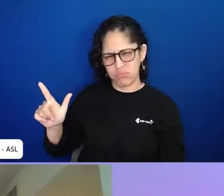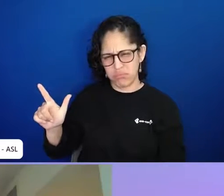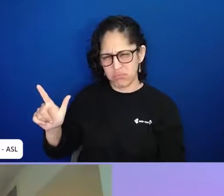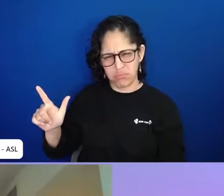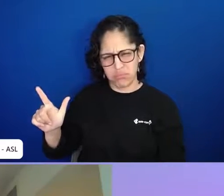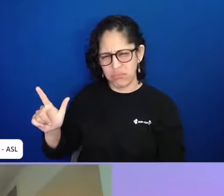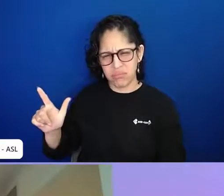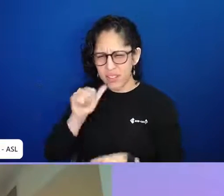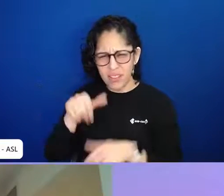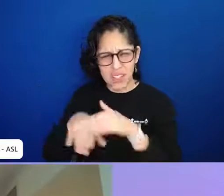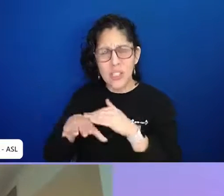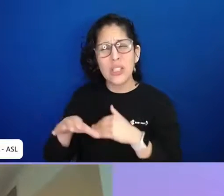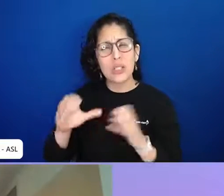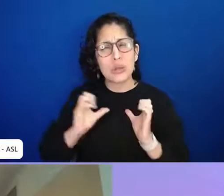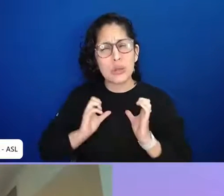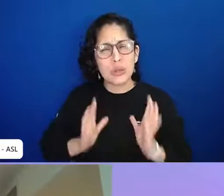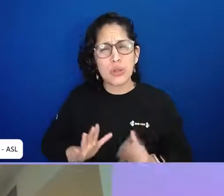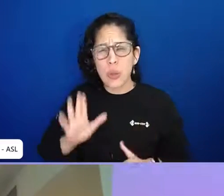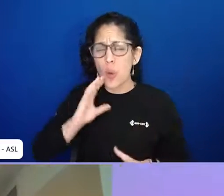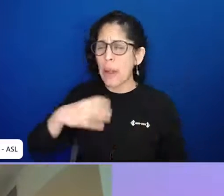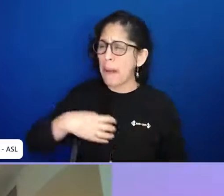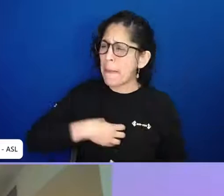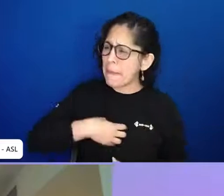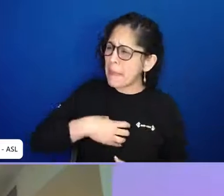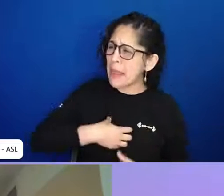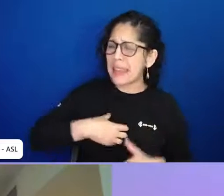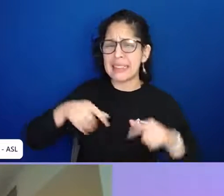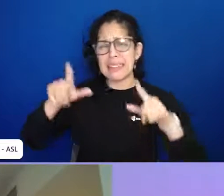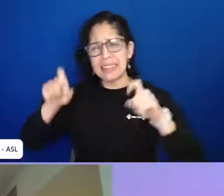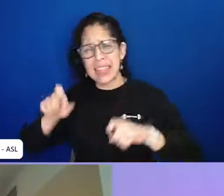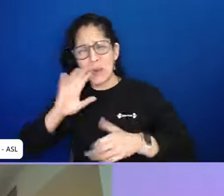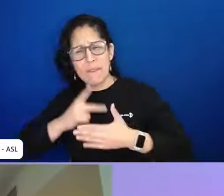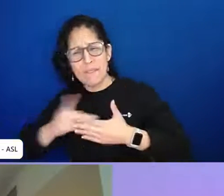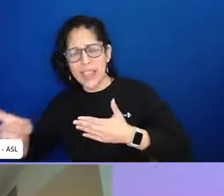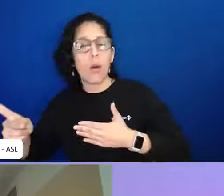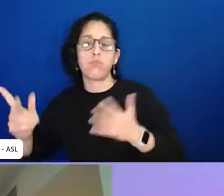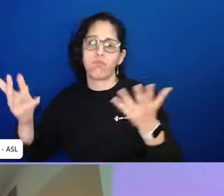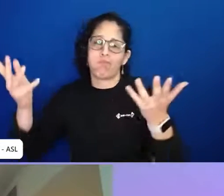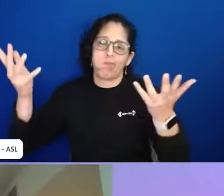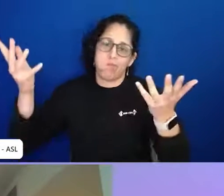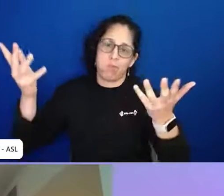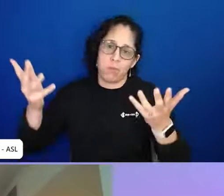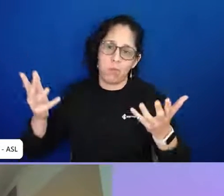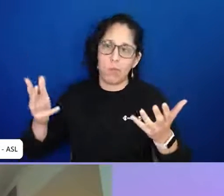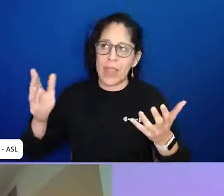carousel, that is bad design, from the 80s, or inaccessible. Consumer is going to complain about it